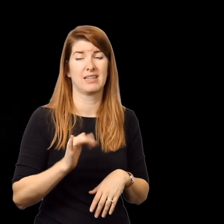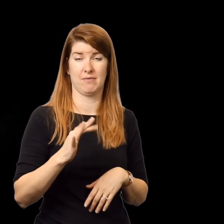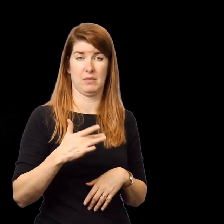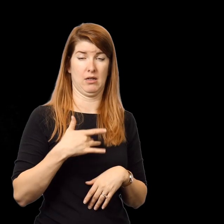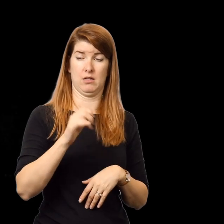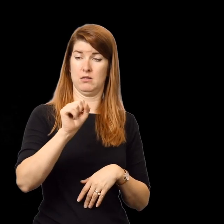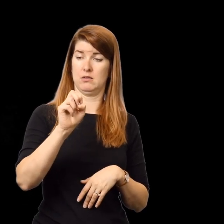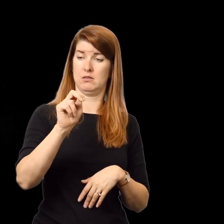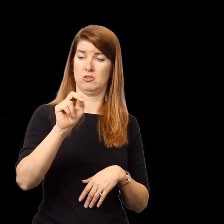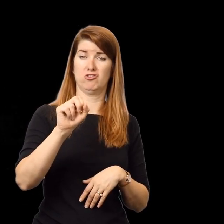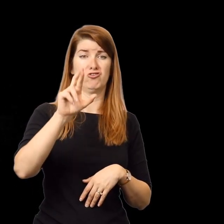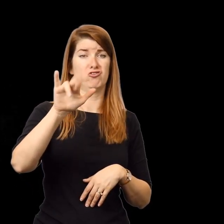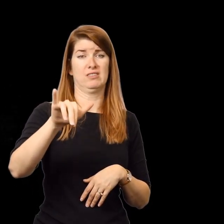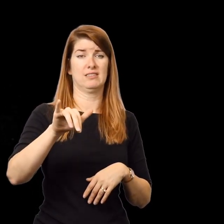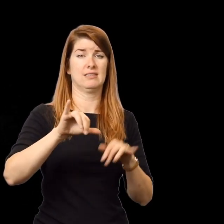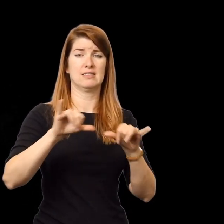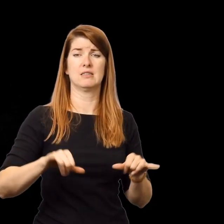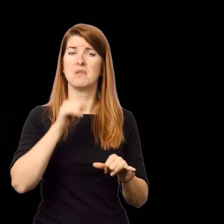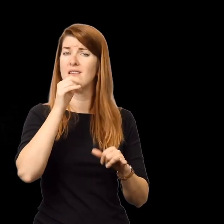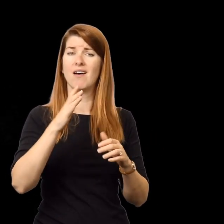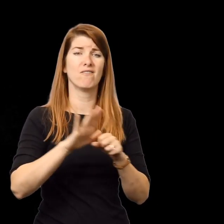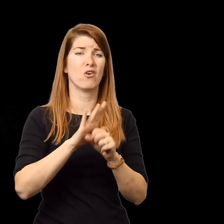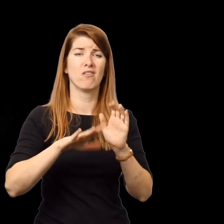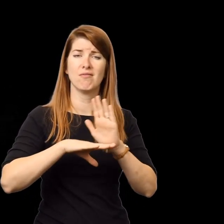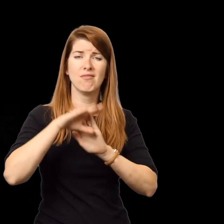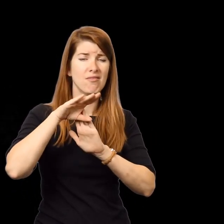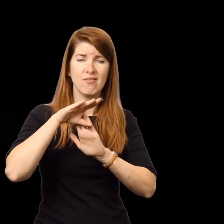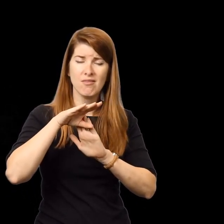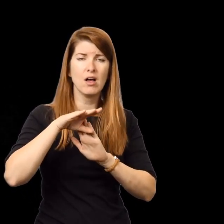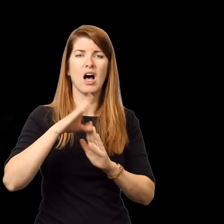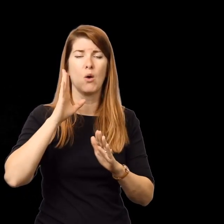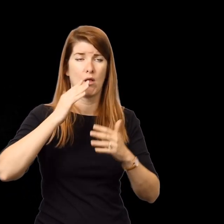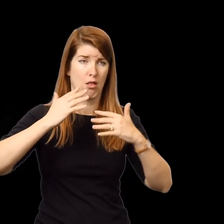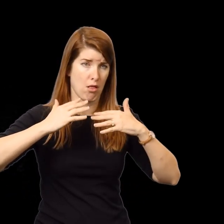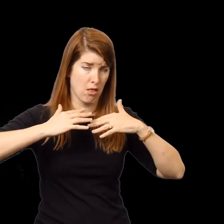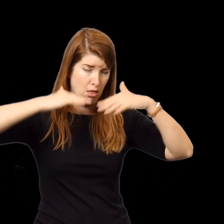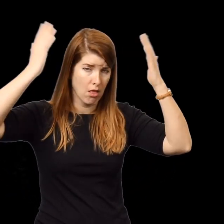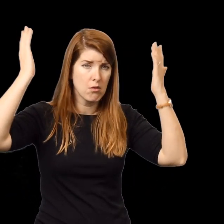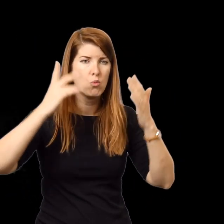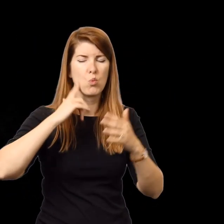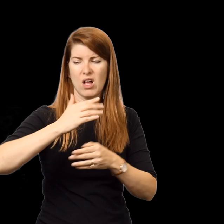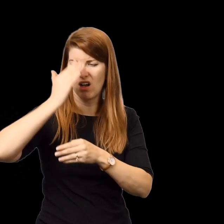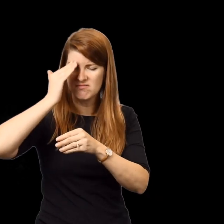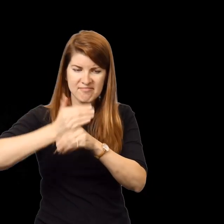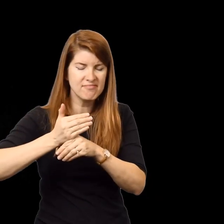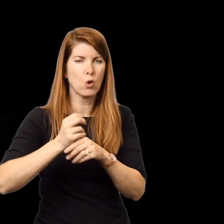If my sensory system is immature, I'm going to get overwhelmed, and I'm going to shut down, or I'm going to act out.